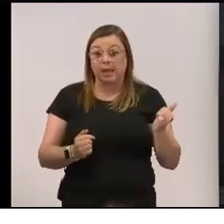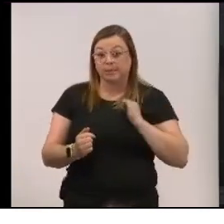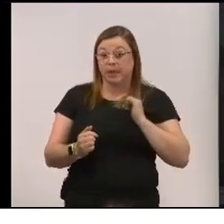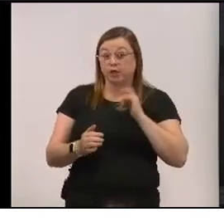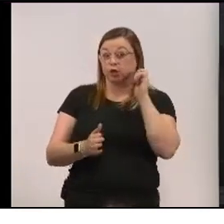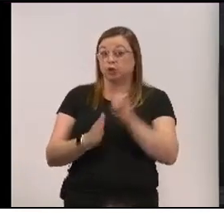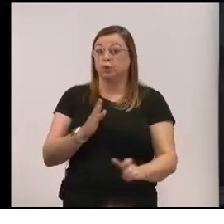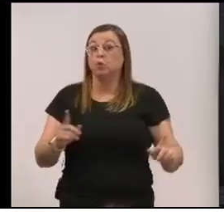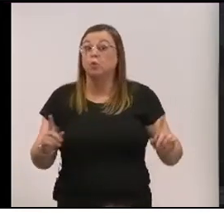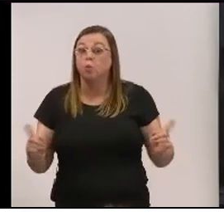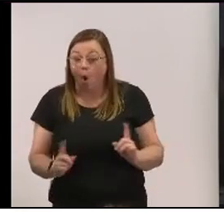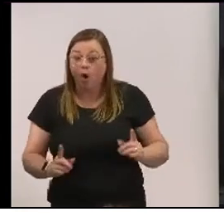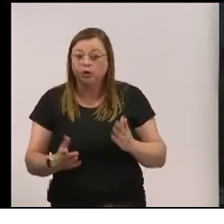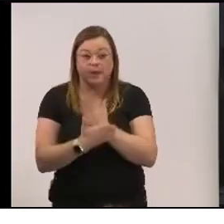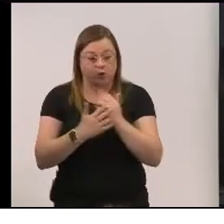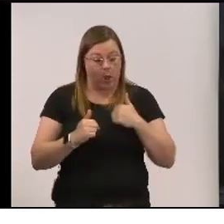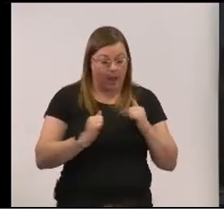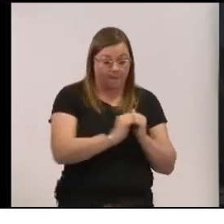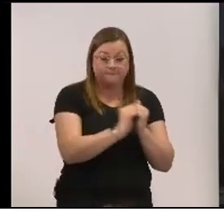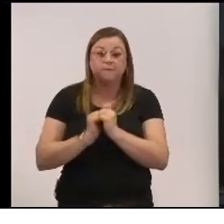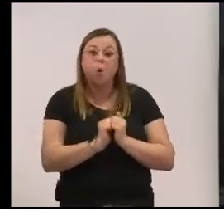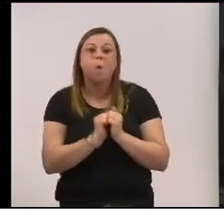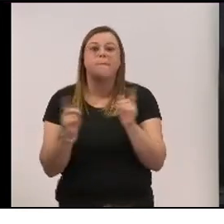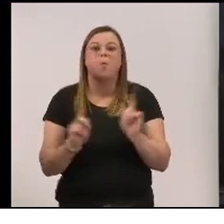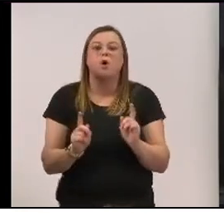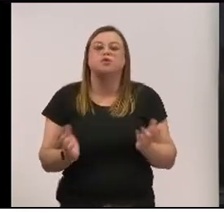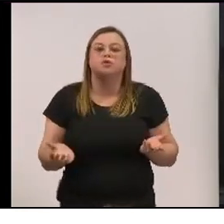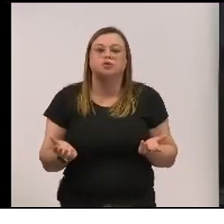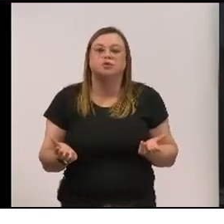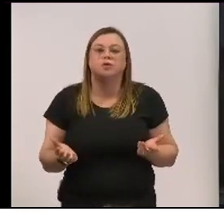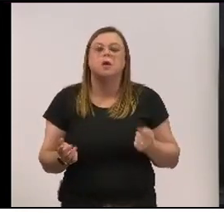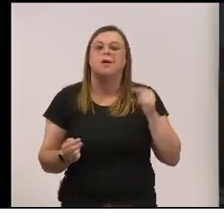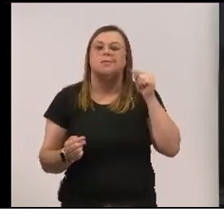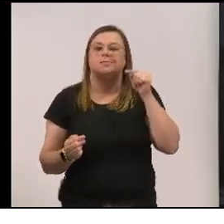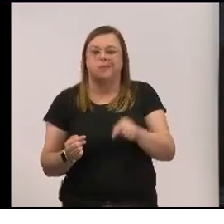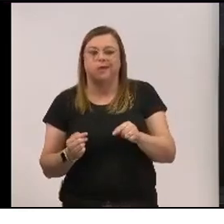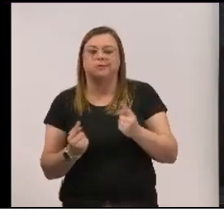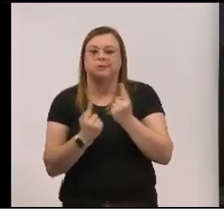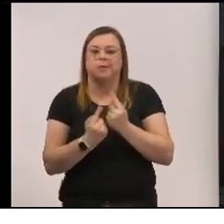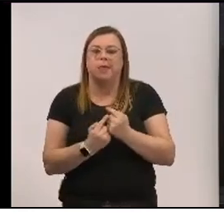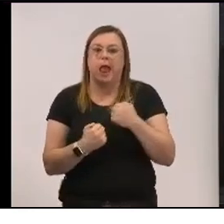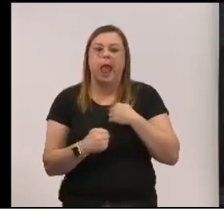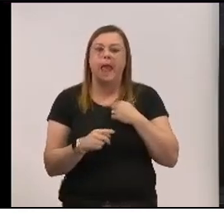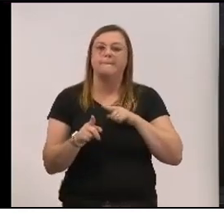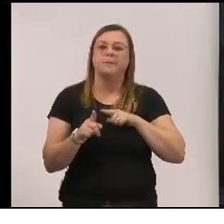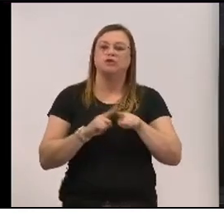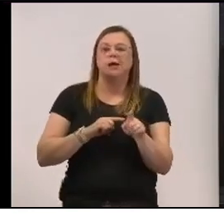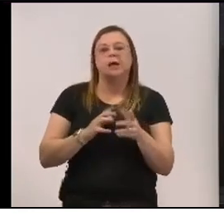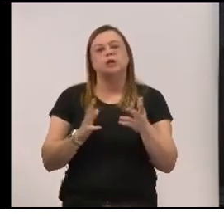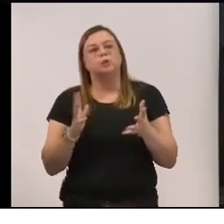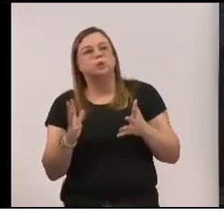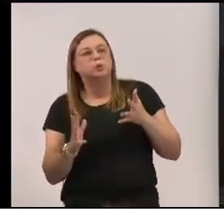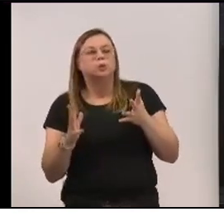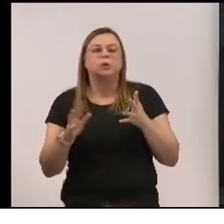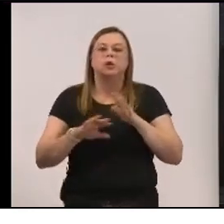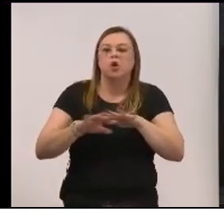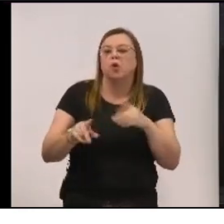to confirm at this point is, is something that I'm really trying to not talk about.